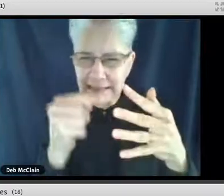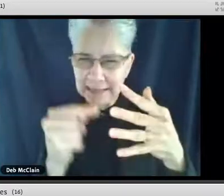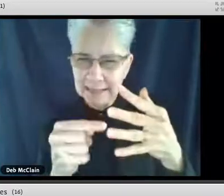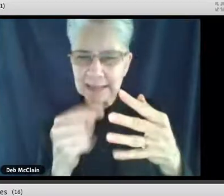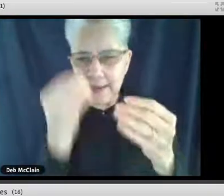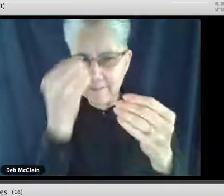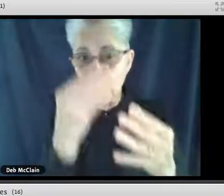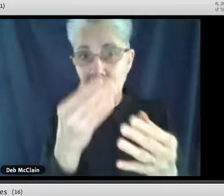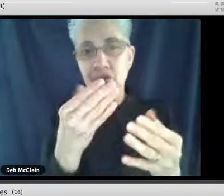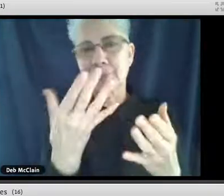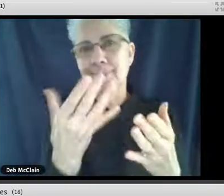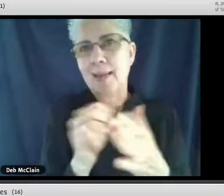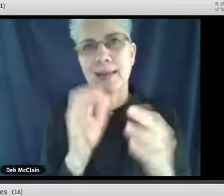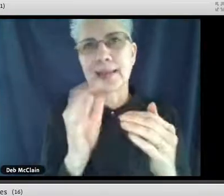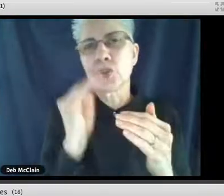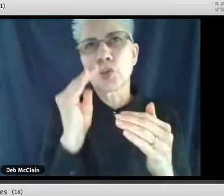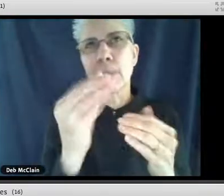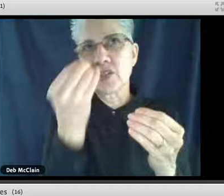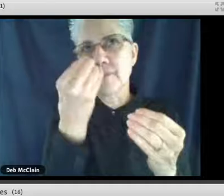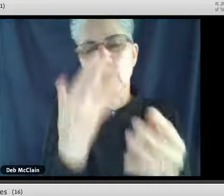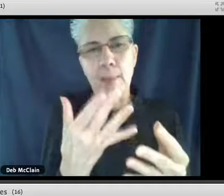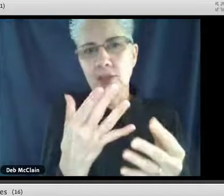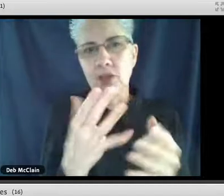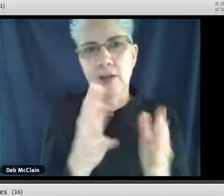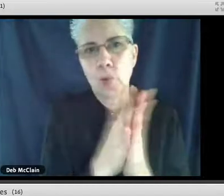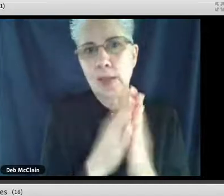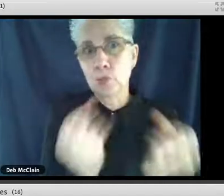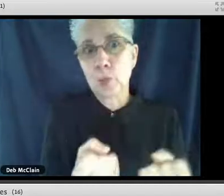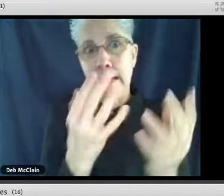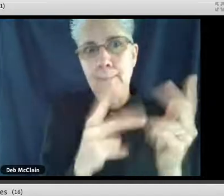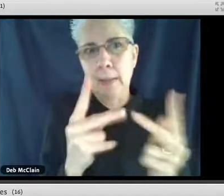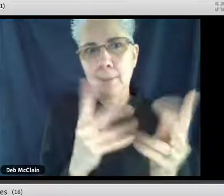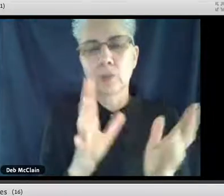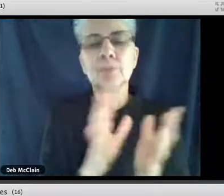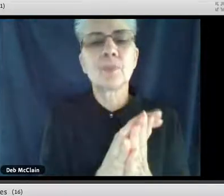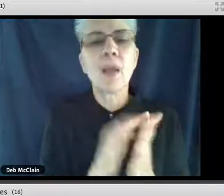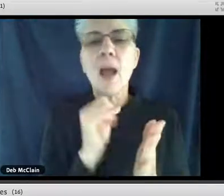It's, like, too much information if you ask too many people. I would not ask a ton of people.